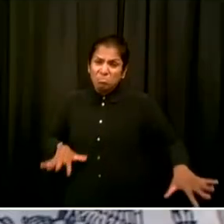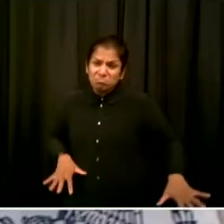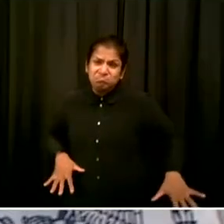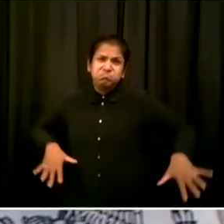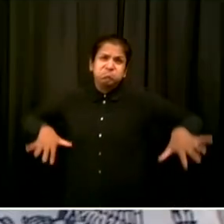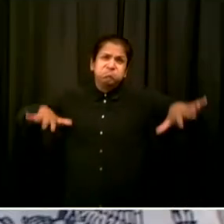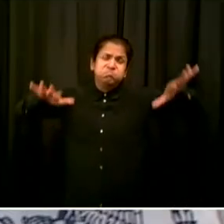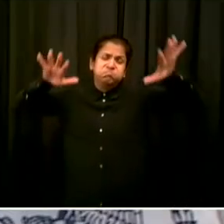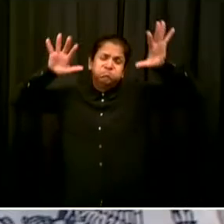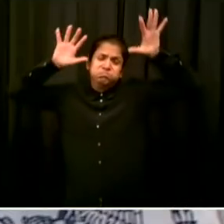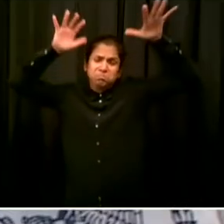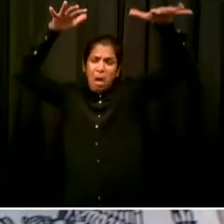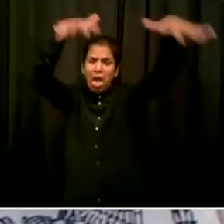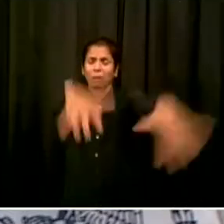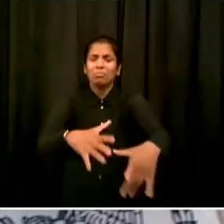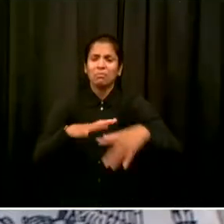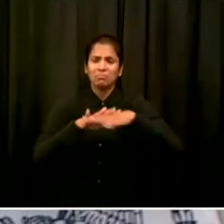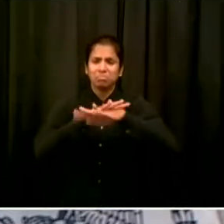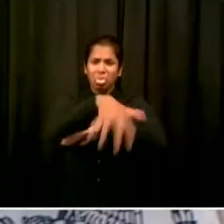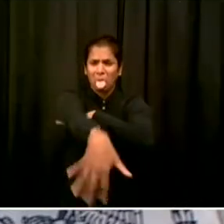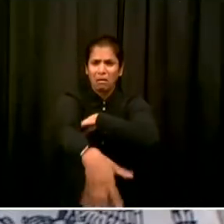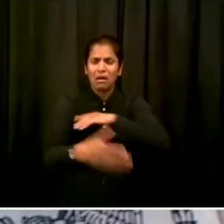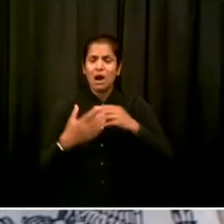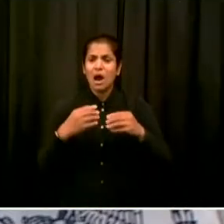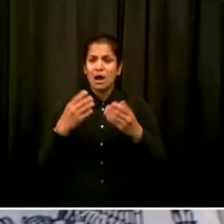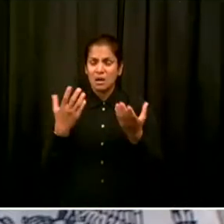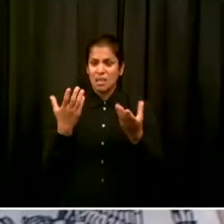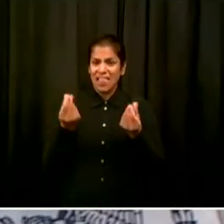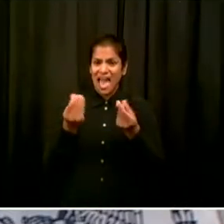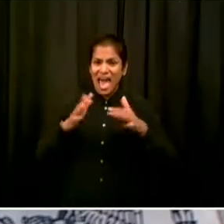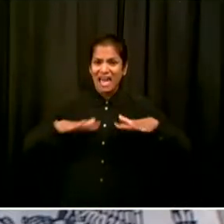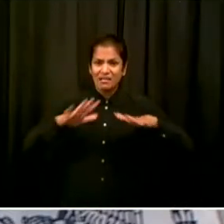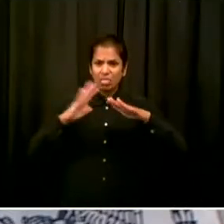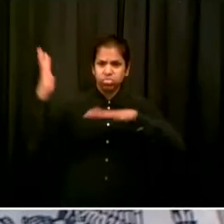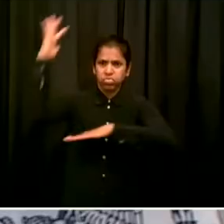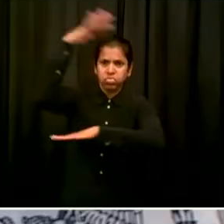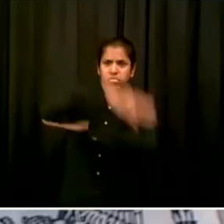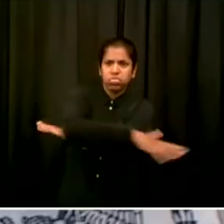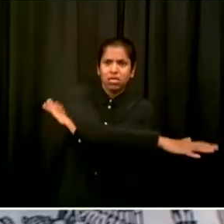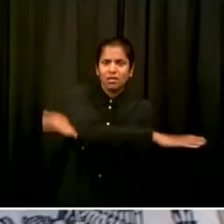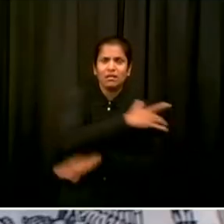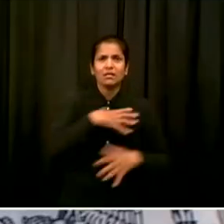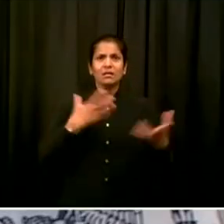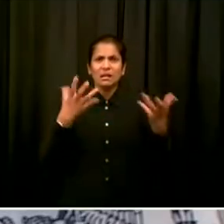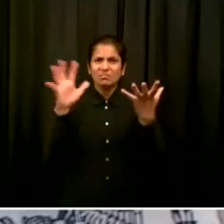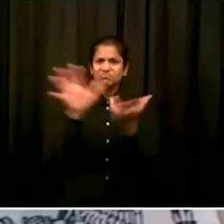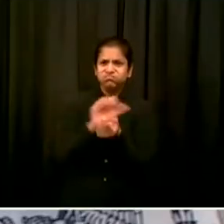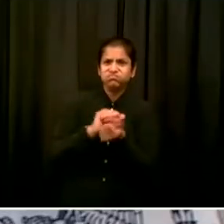CITIES ALL OVER THE WORLD BECAUSE OF